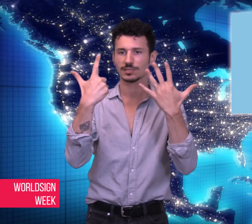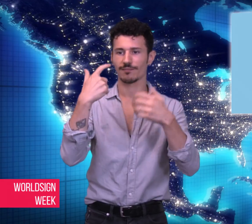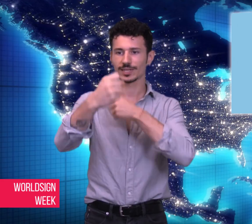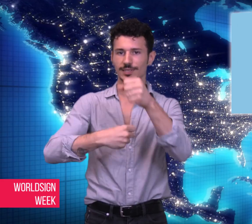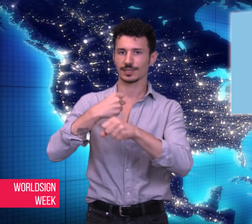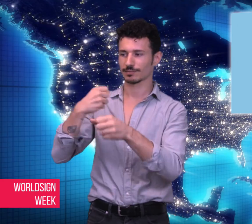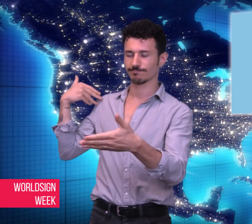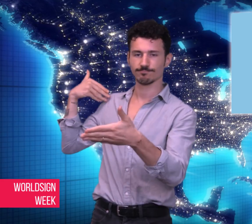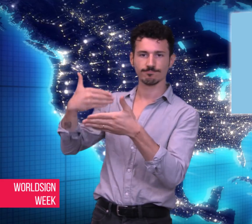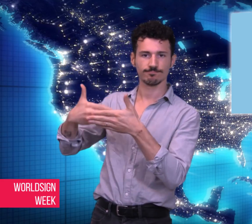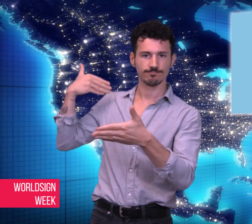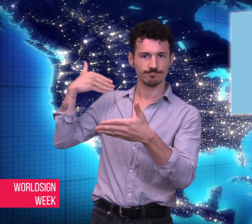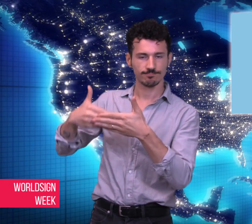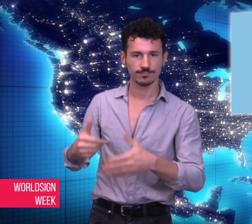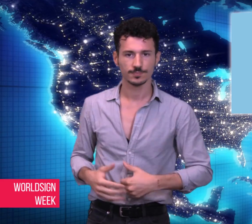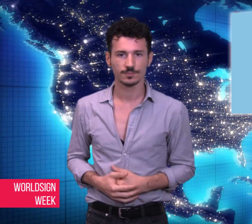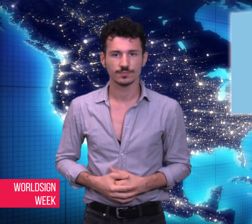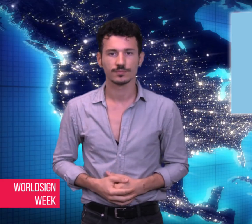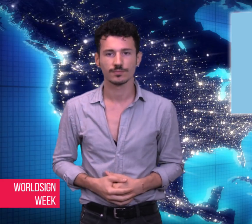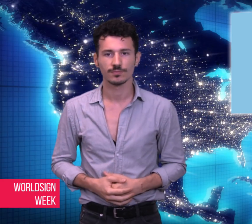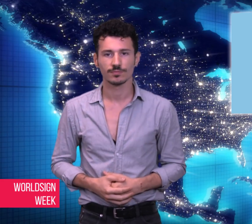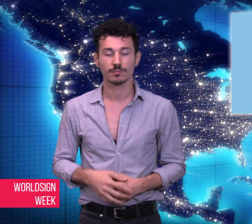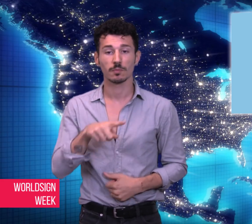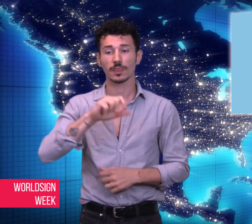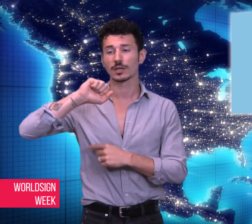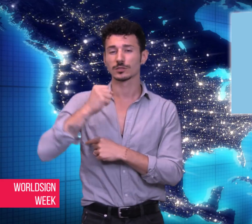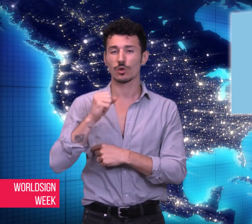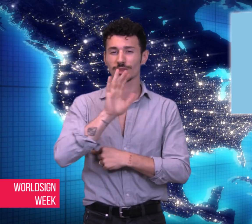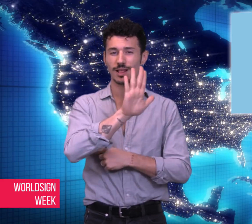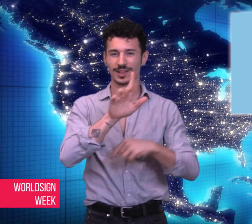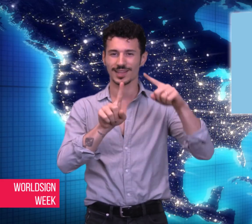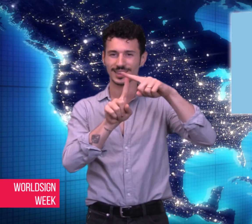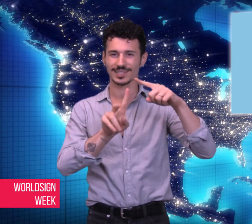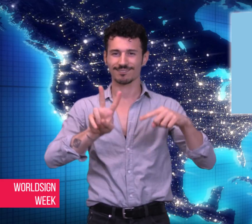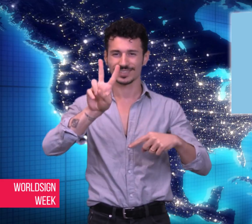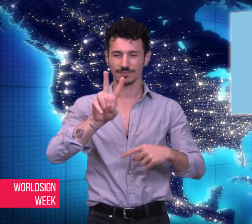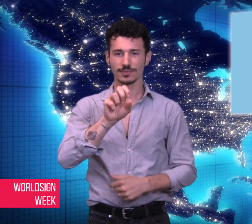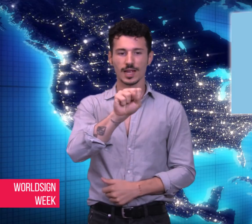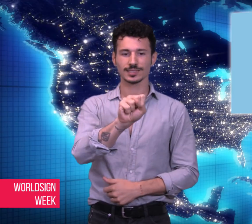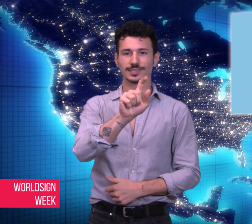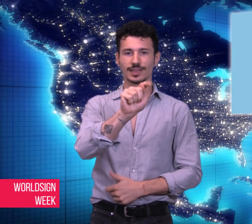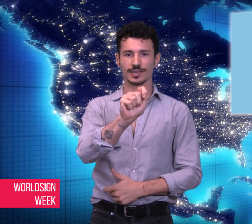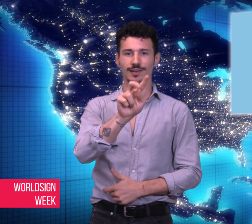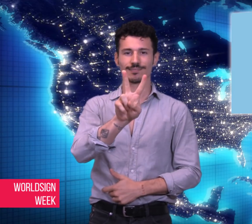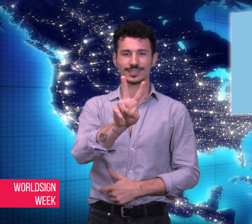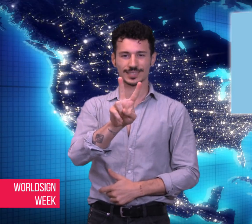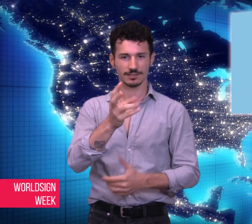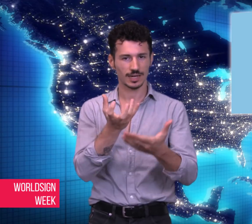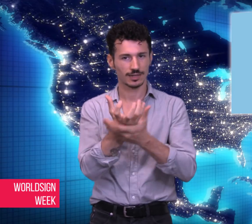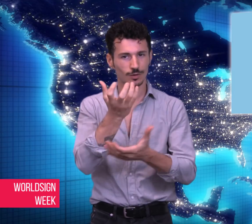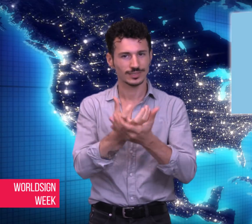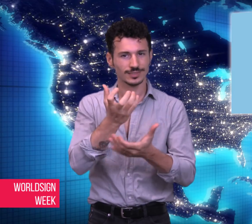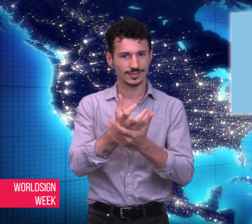their jobs. In a TV interview with STV News with Emily McMullan who is